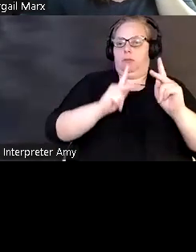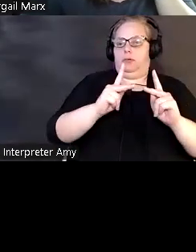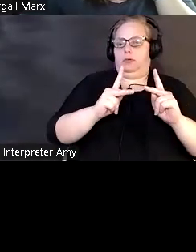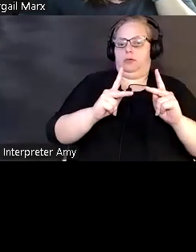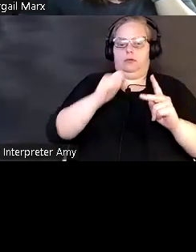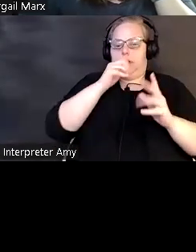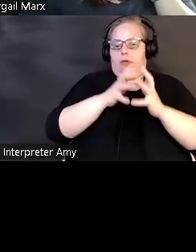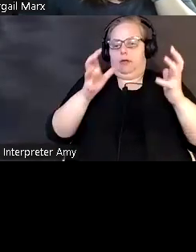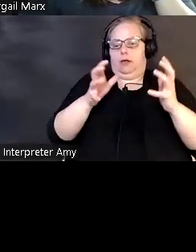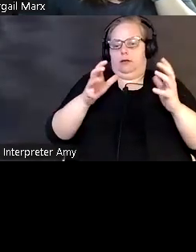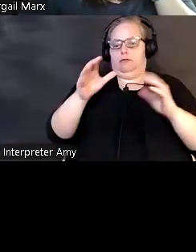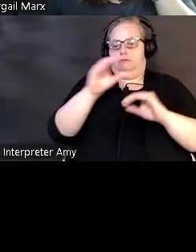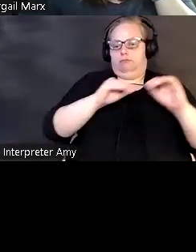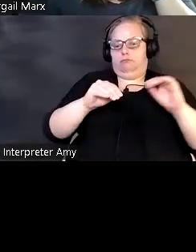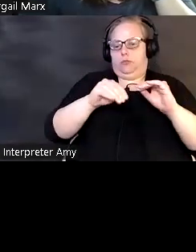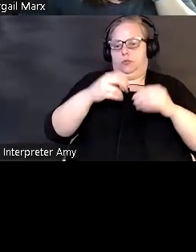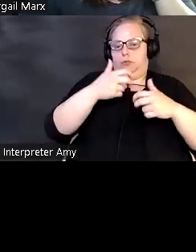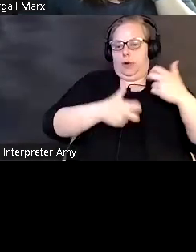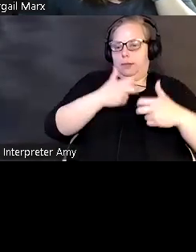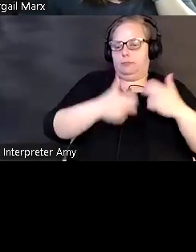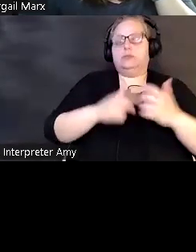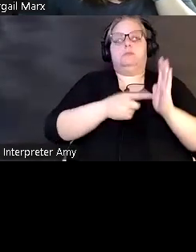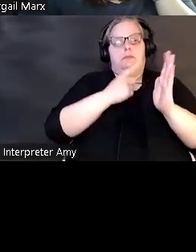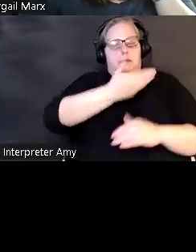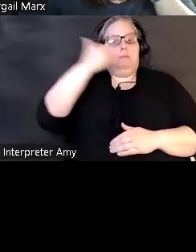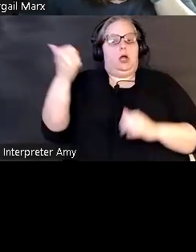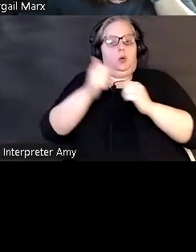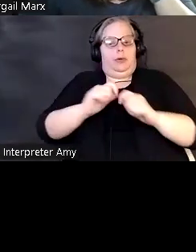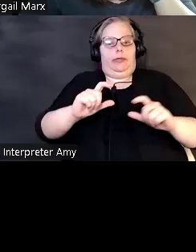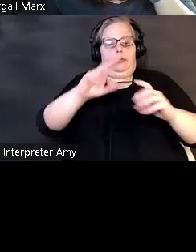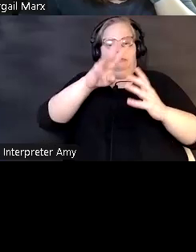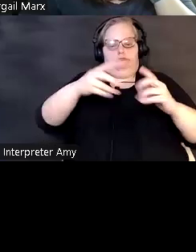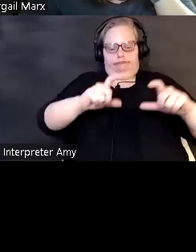better with a key guard, so it's always good to try one and see if it helps make